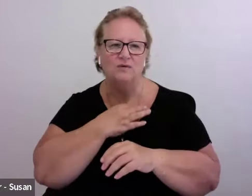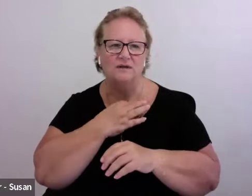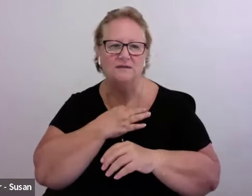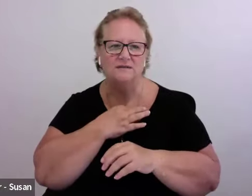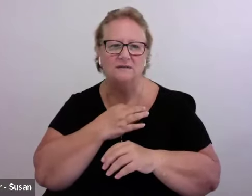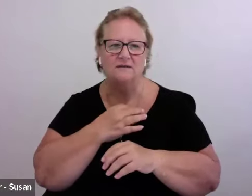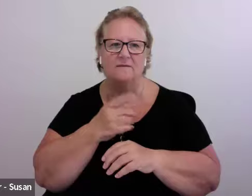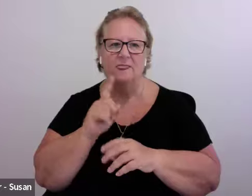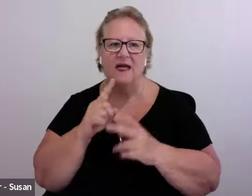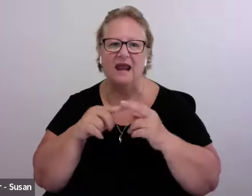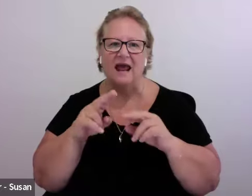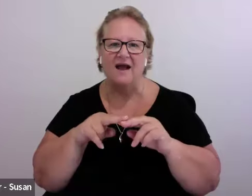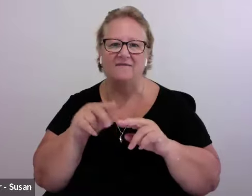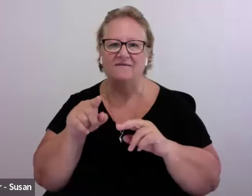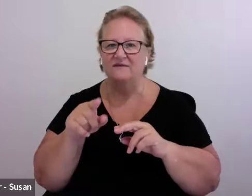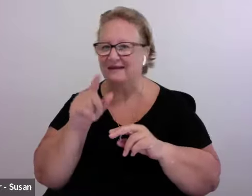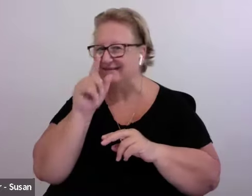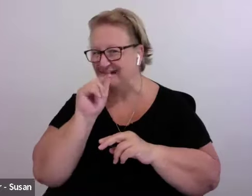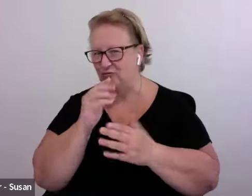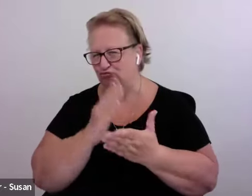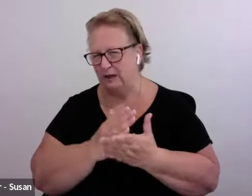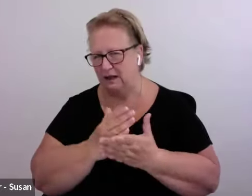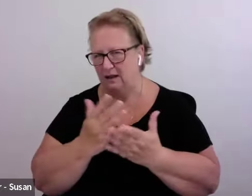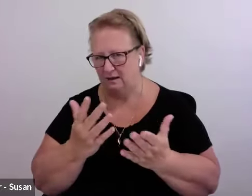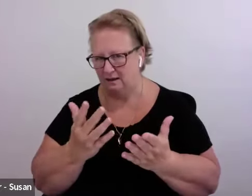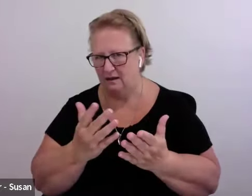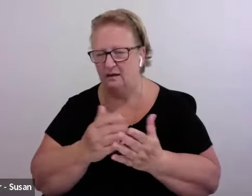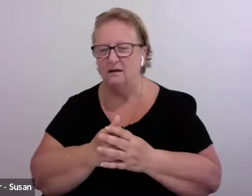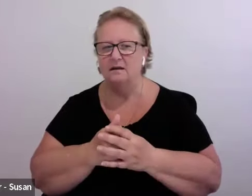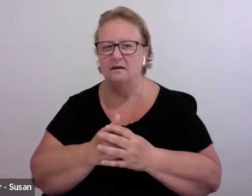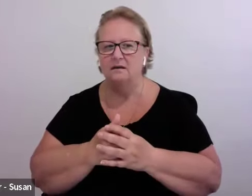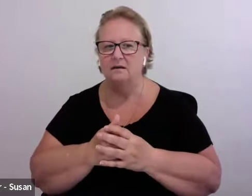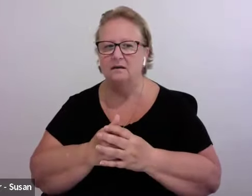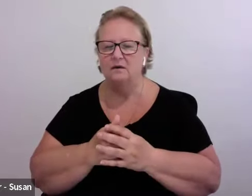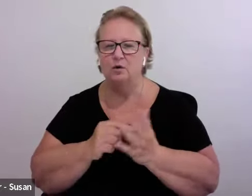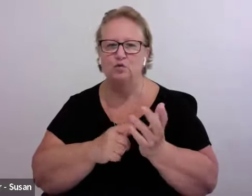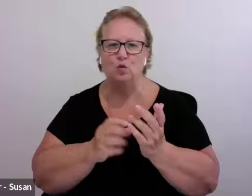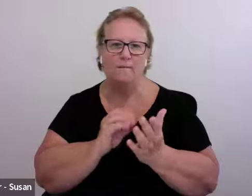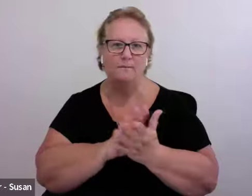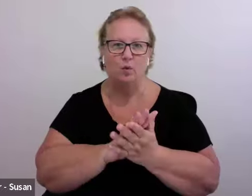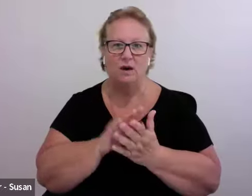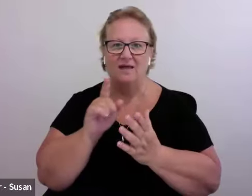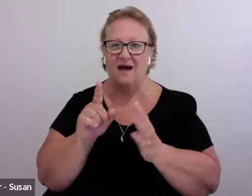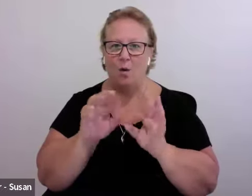different applications partnering on that,